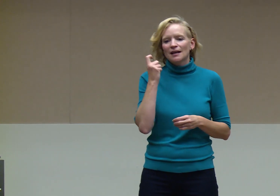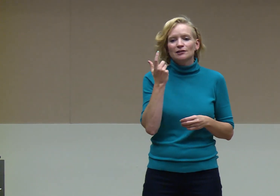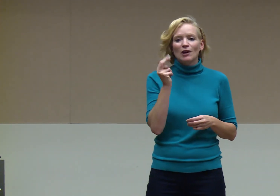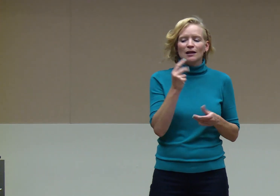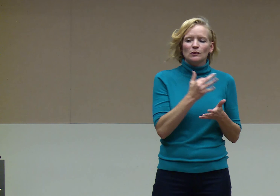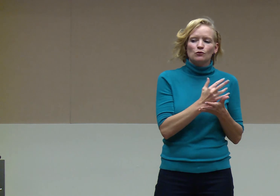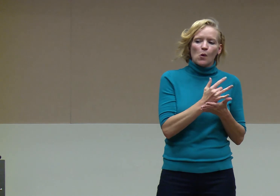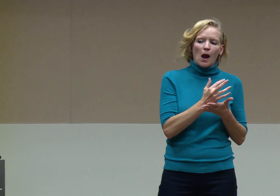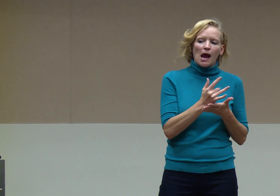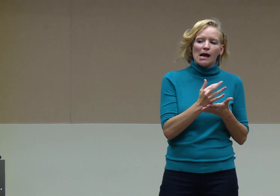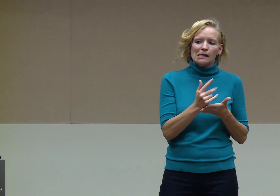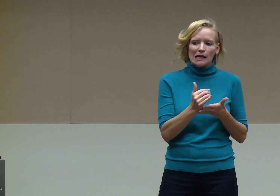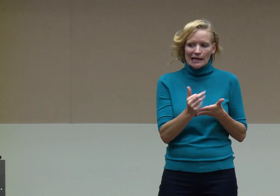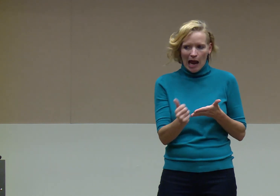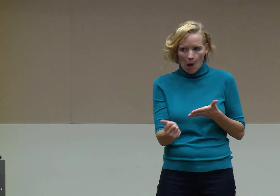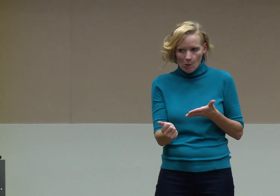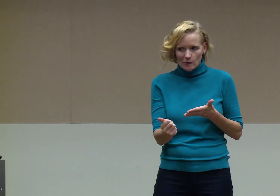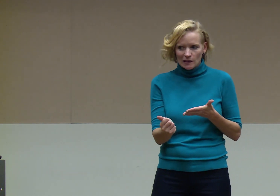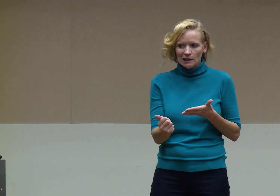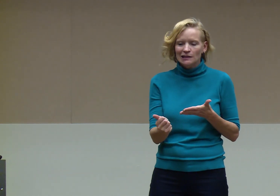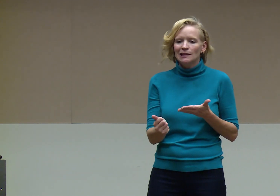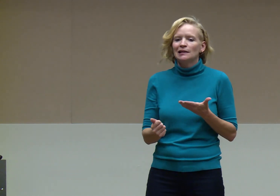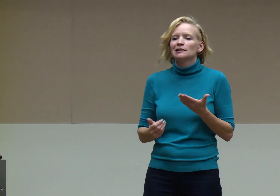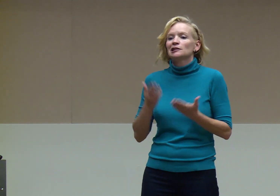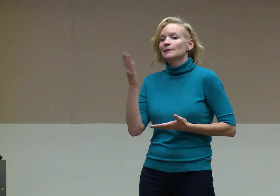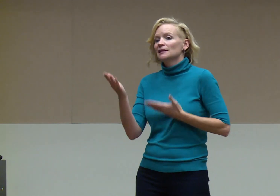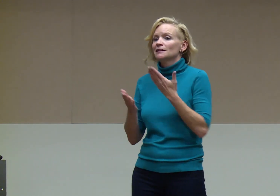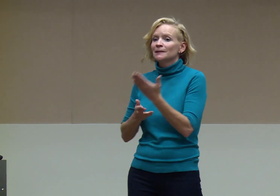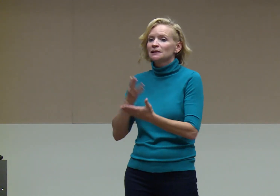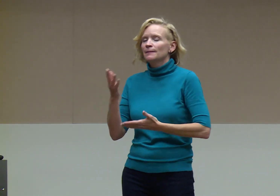You know, my grant was starting to wind down, coming to the end of our cycle,